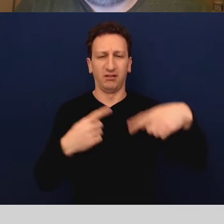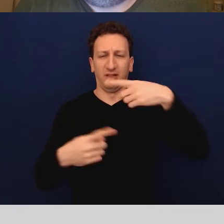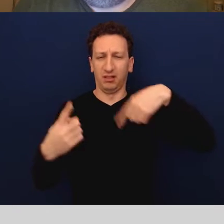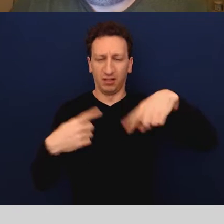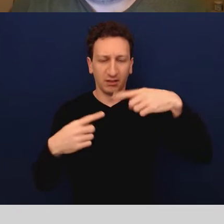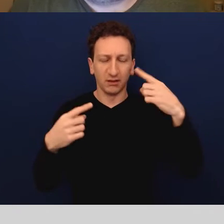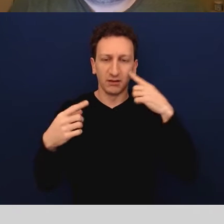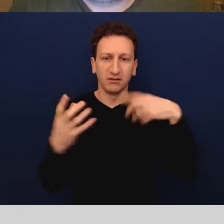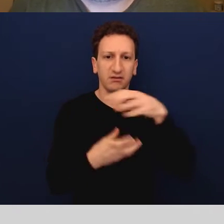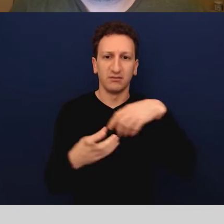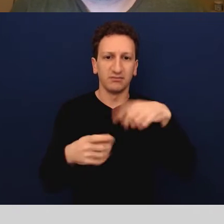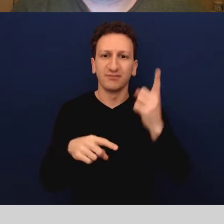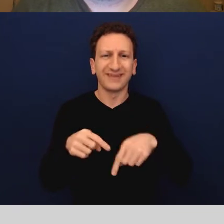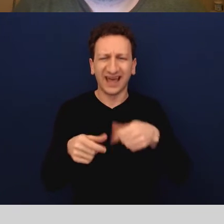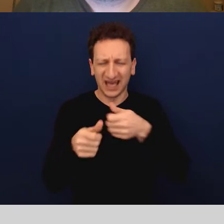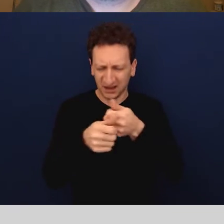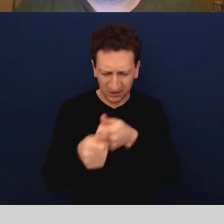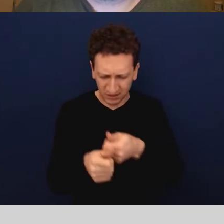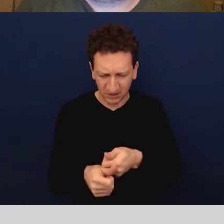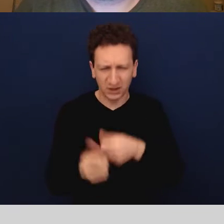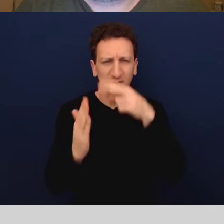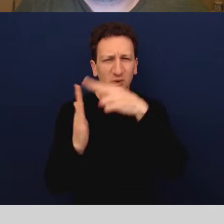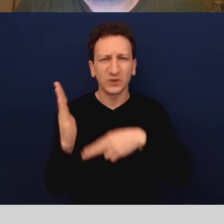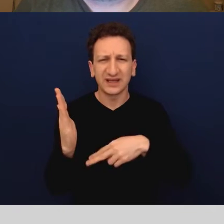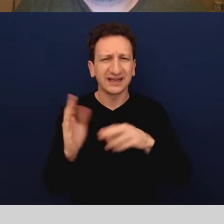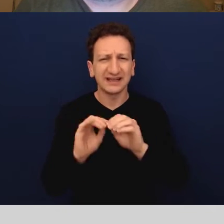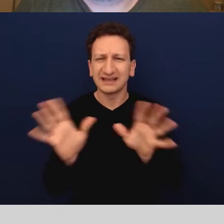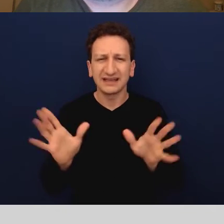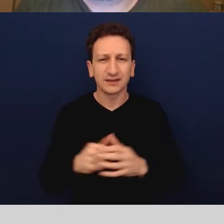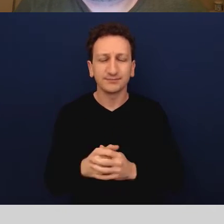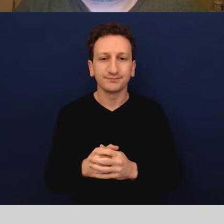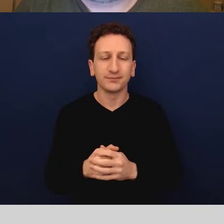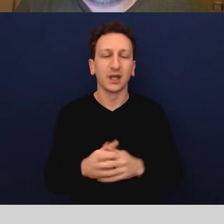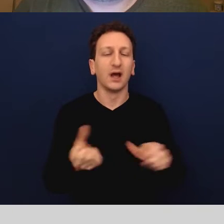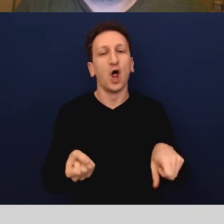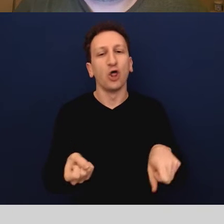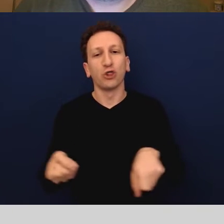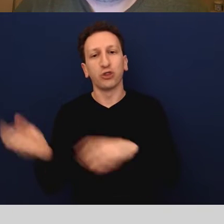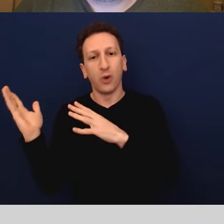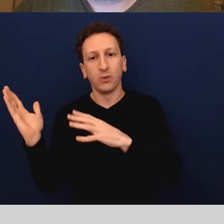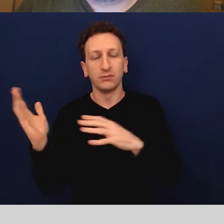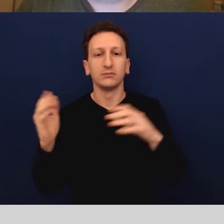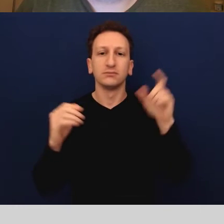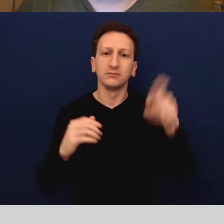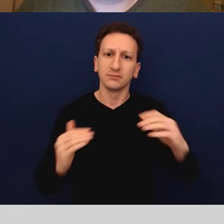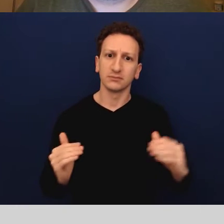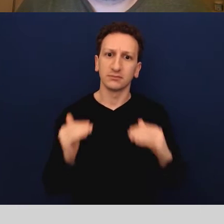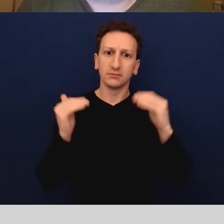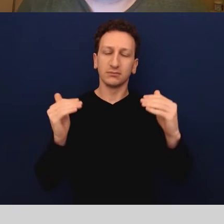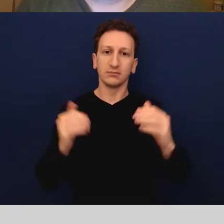So we decide we want to do something better. And luckily, Python is a great language.